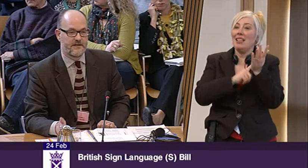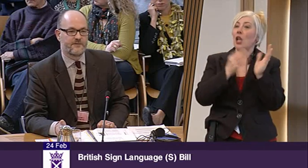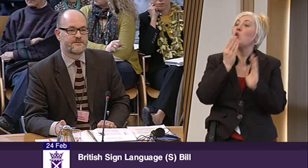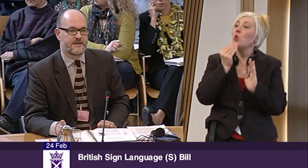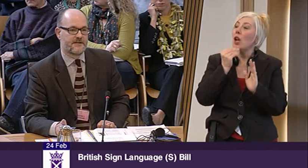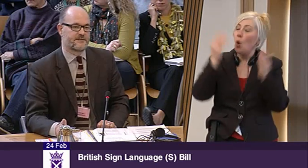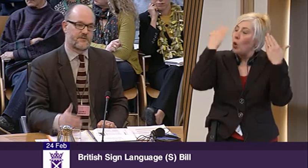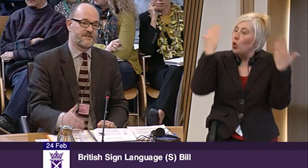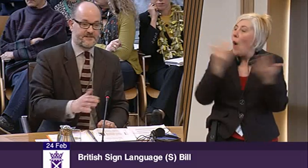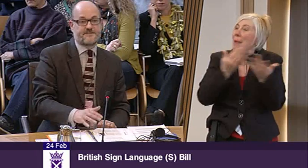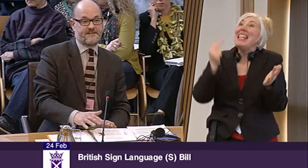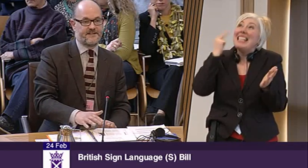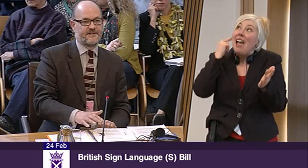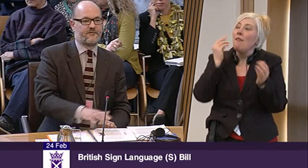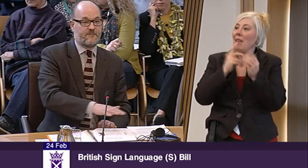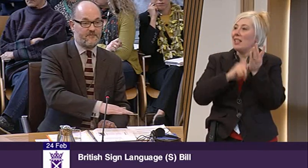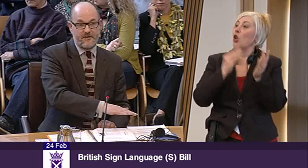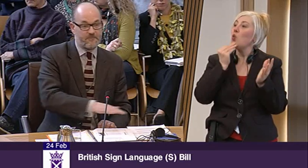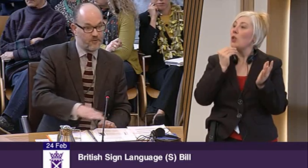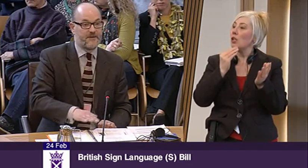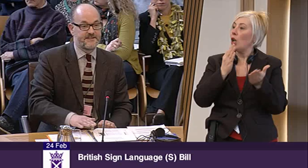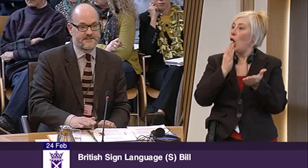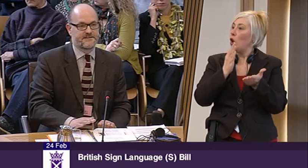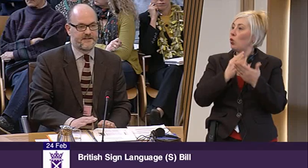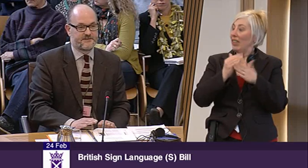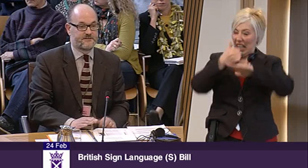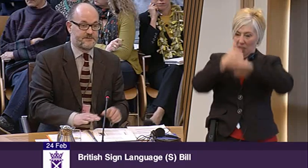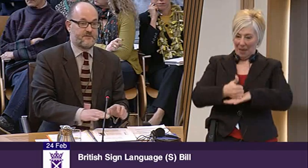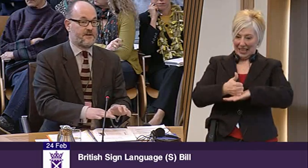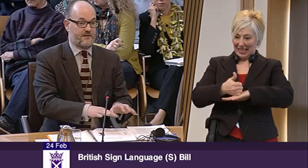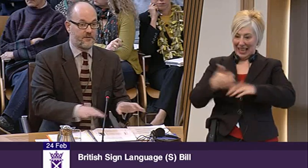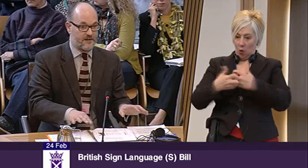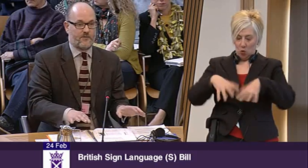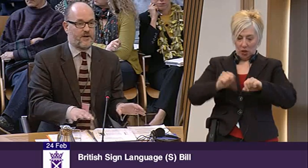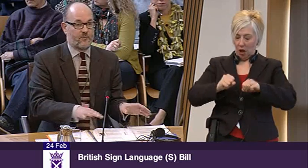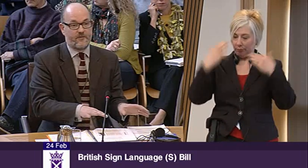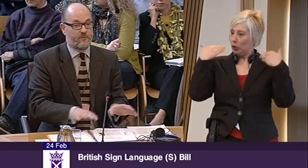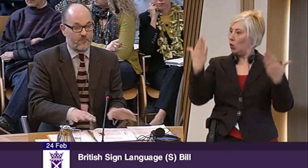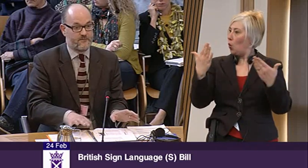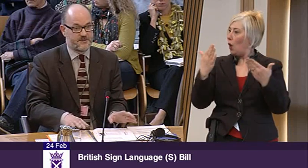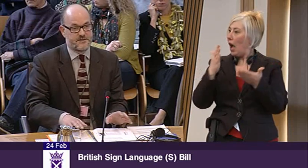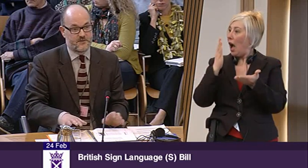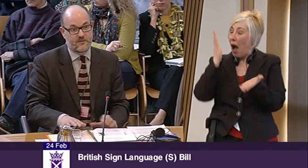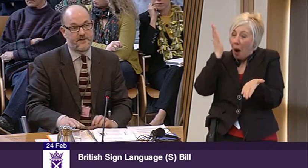knows that. When it comes to knowing what provision is required for the BSL-using community,